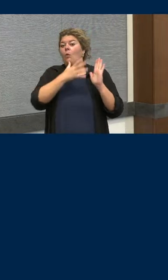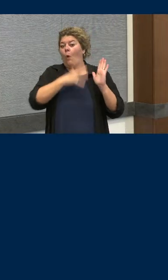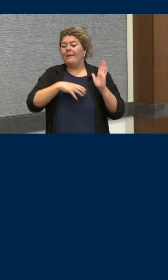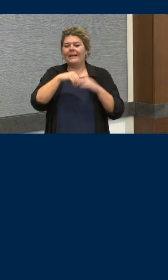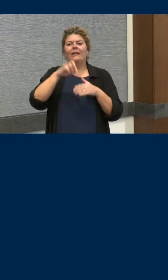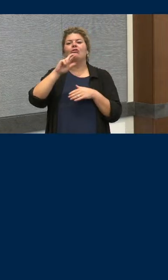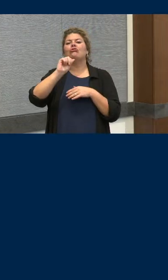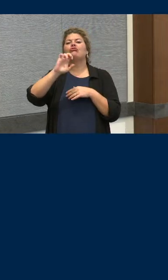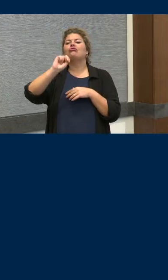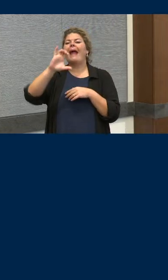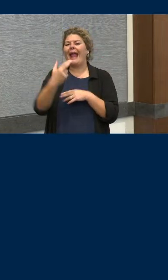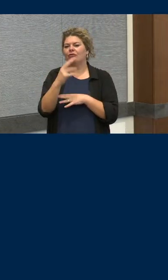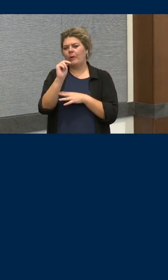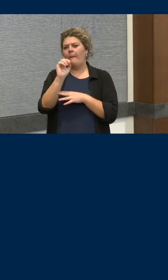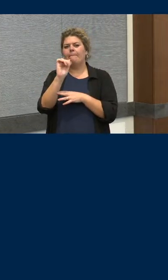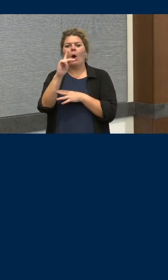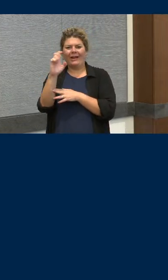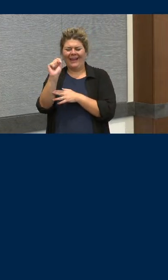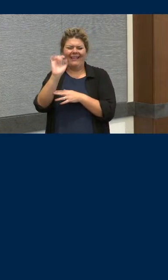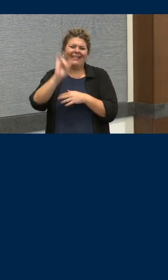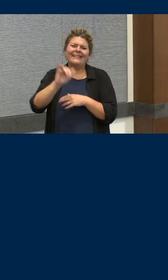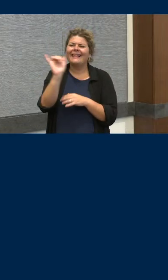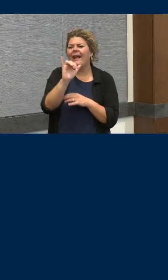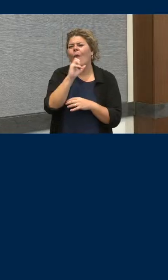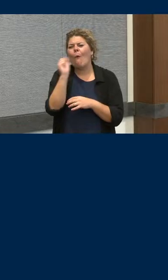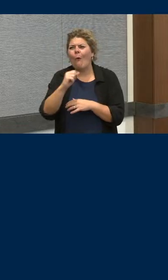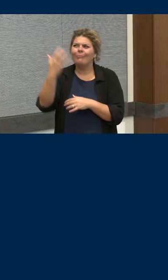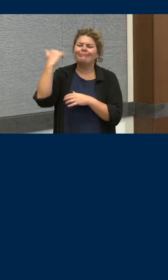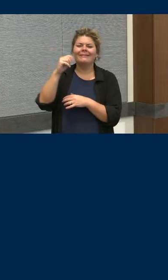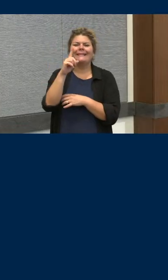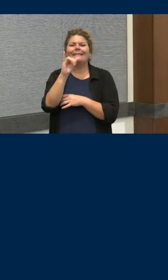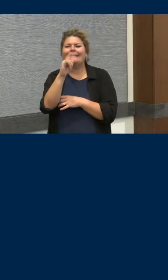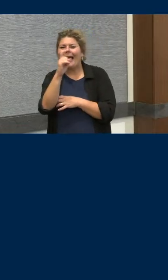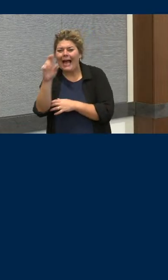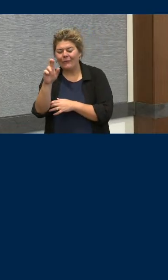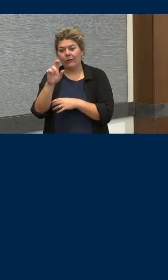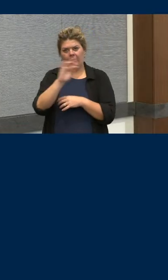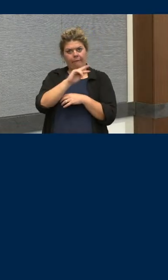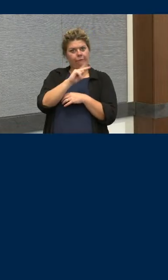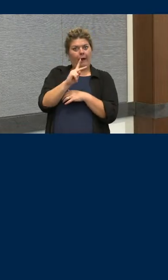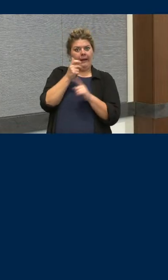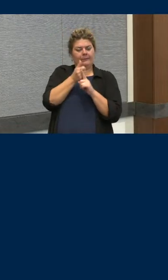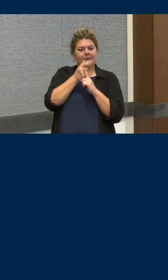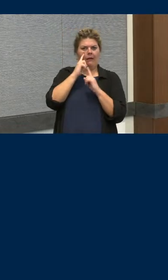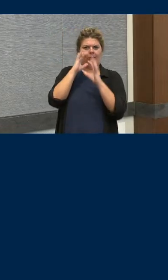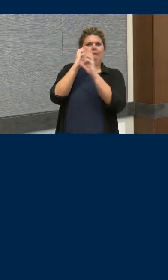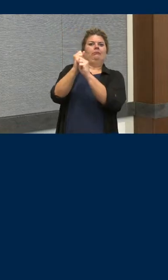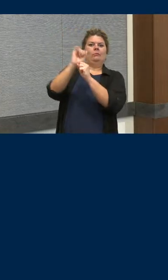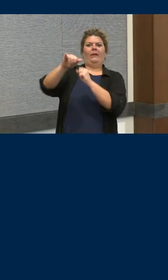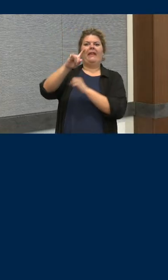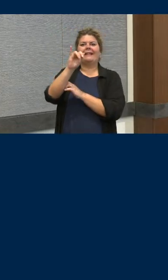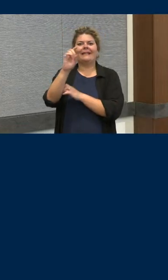and lunch counters that attracted Frank's attention. He photographs her directly below